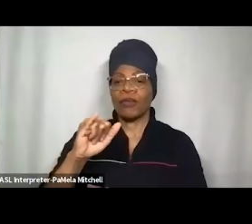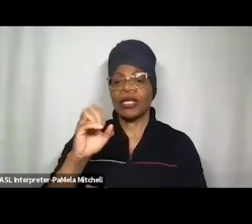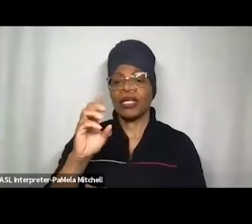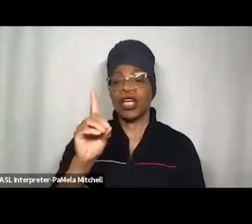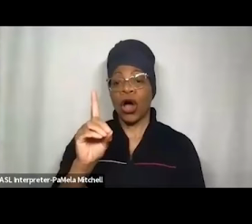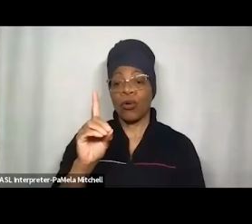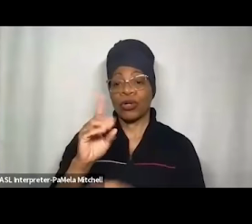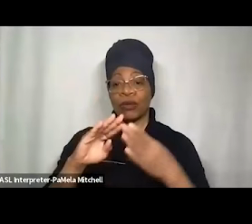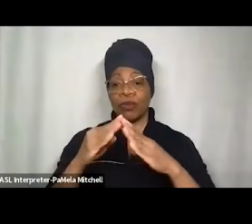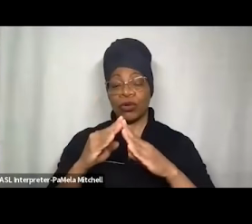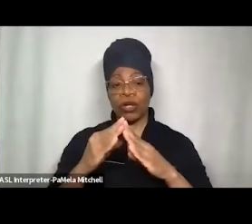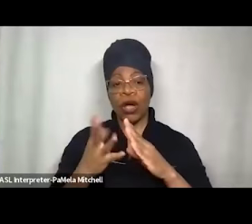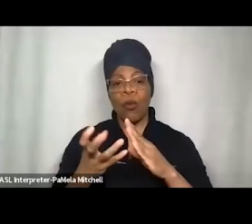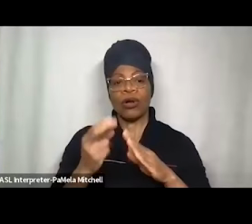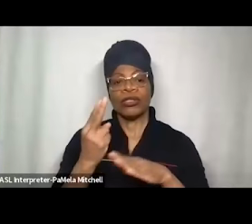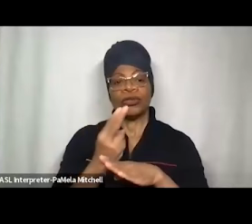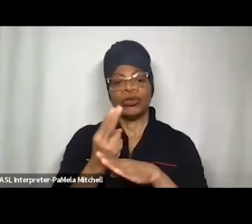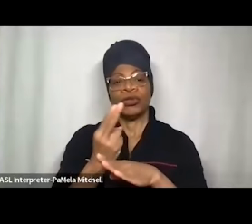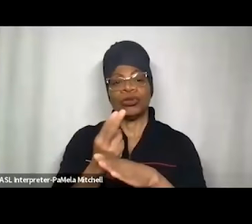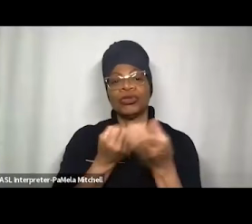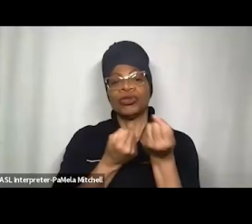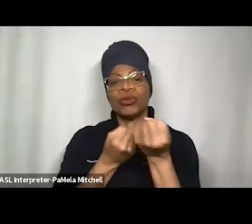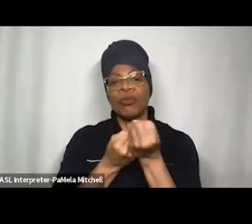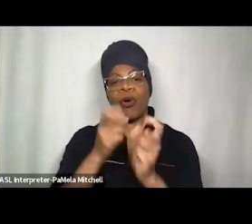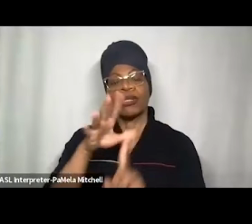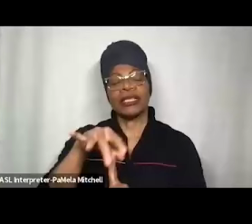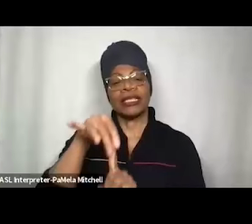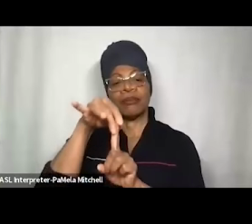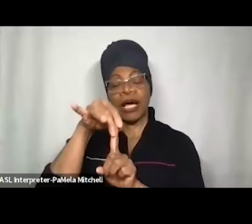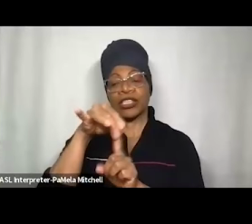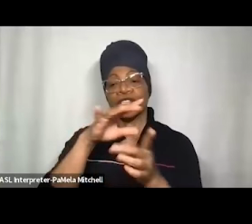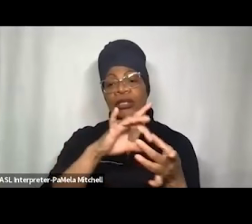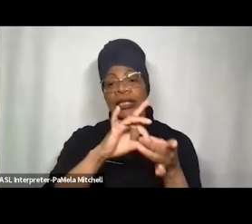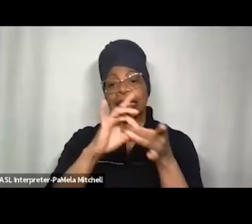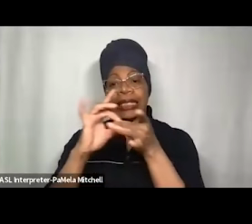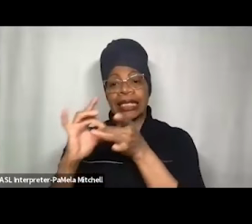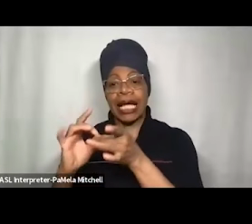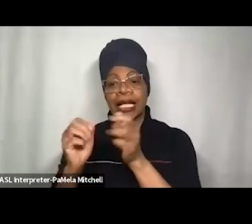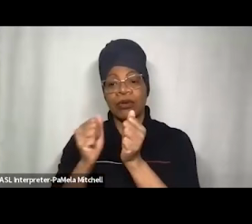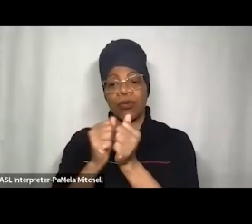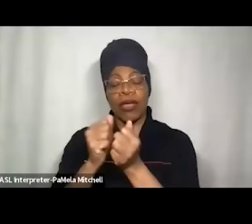to help during that connection to treatment services, also to help provide information